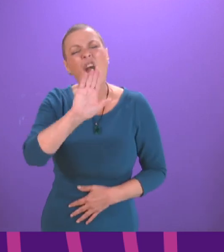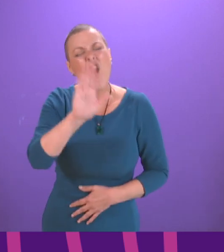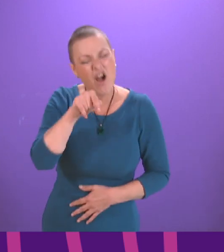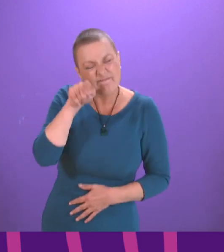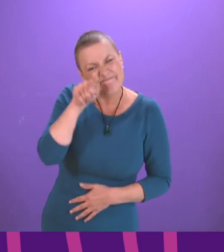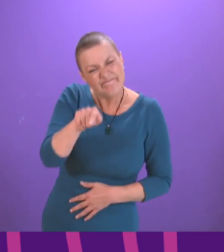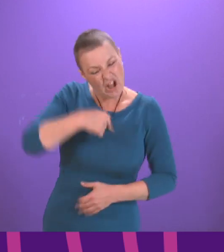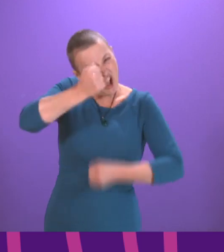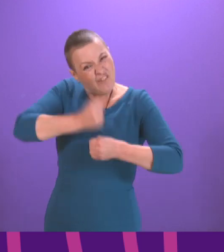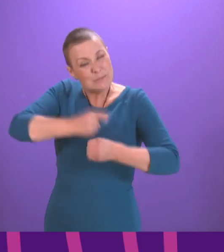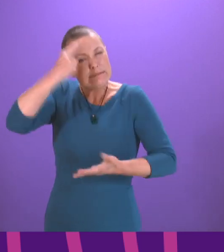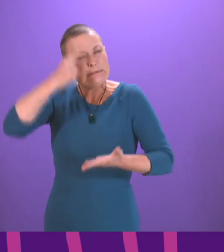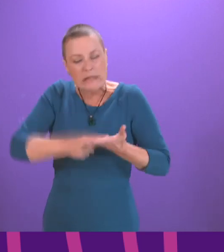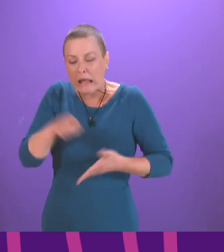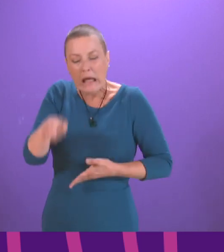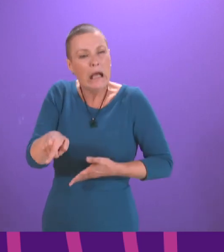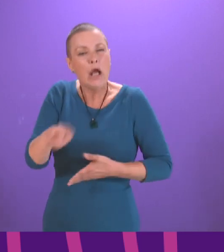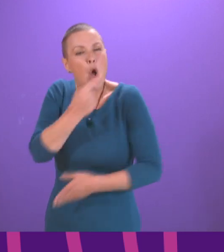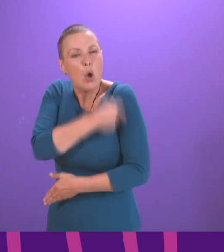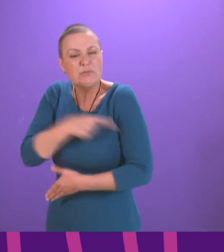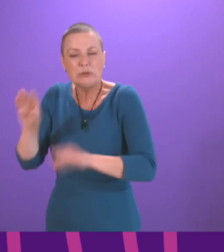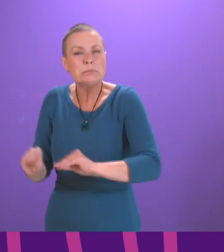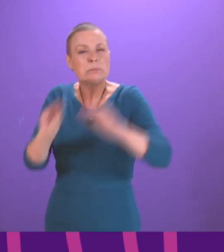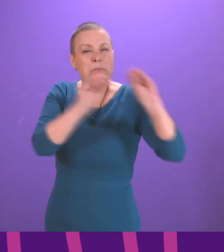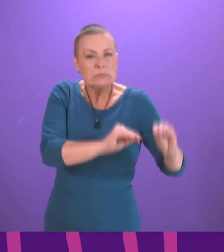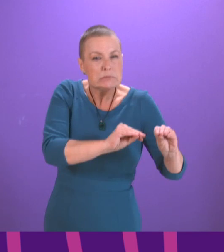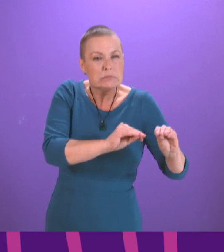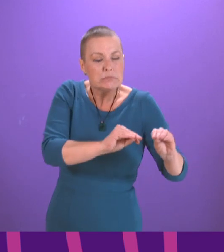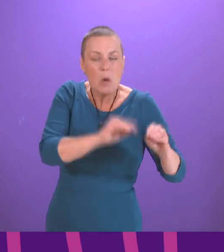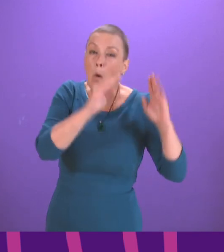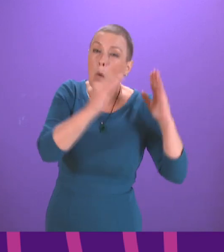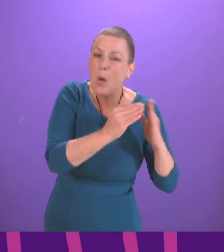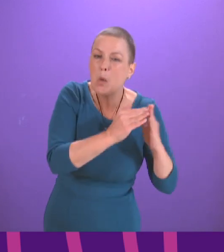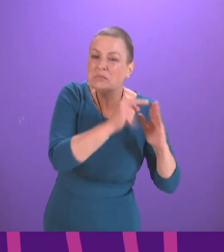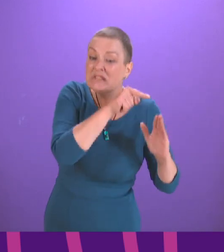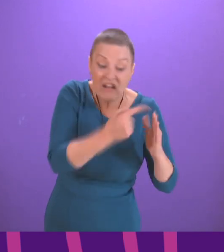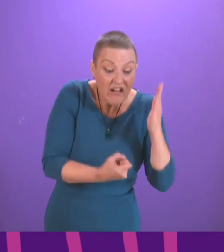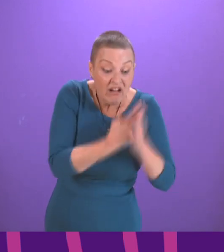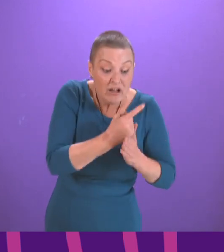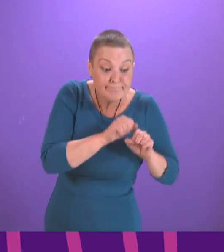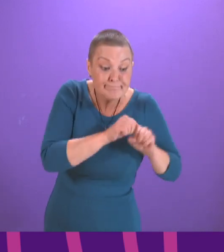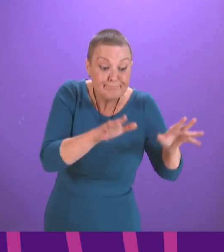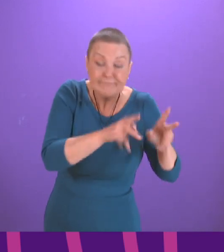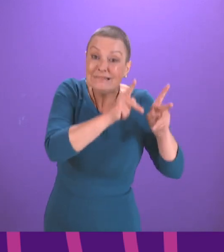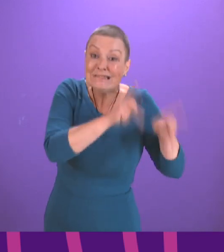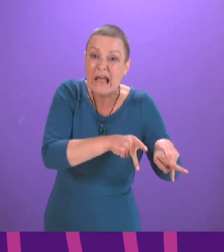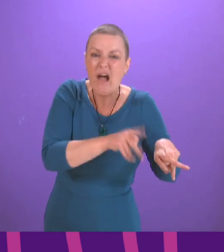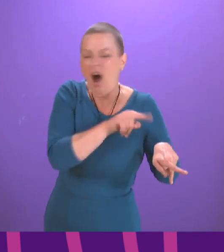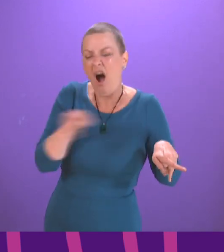between her Government’s decision to discharge people into care homes untested and the tragic outbreaks that then occurred?